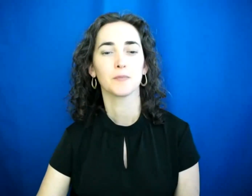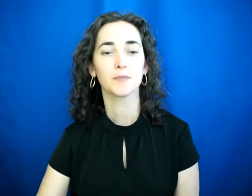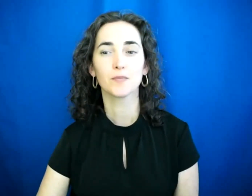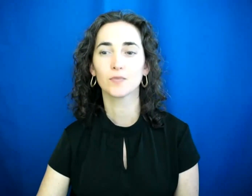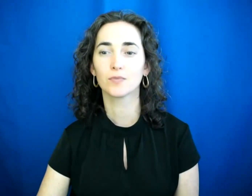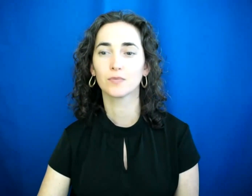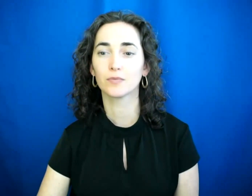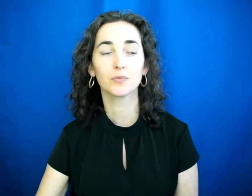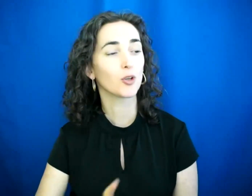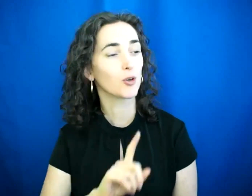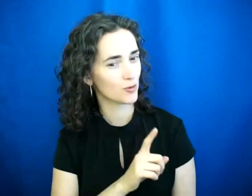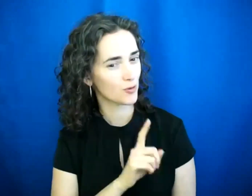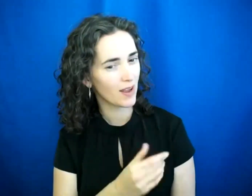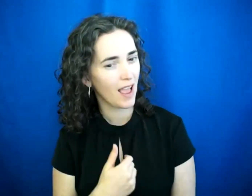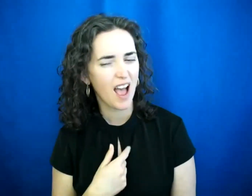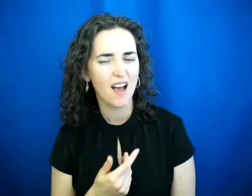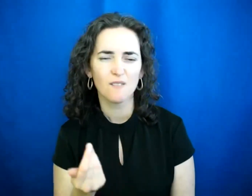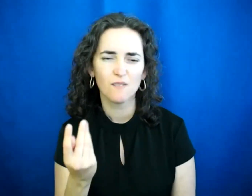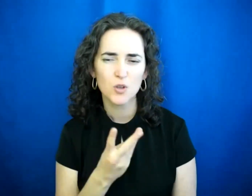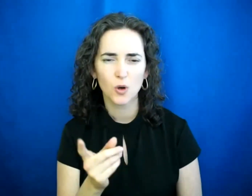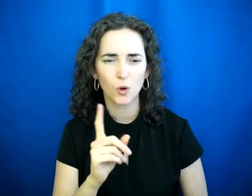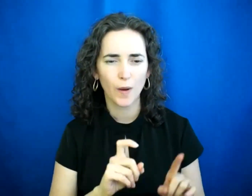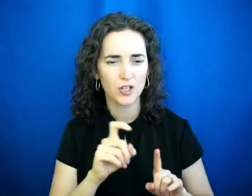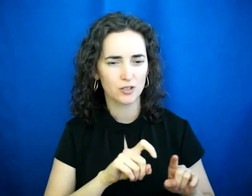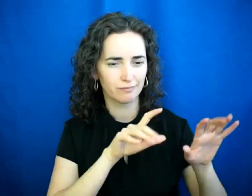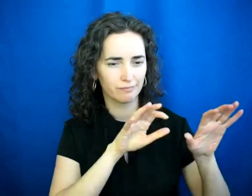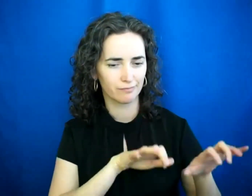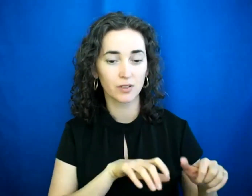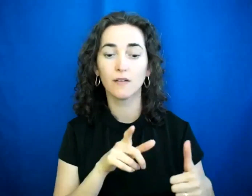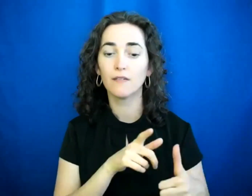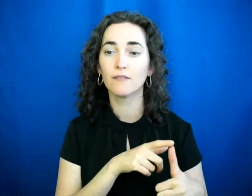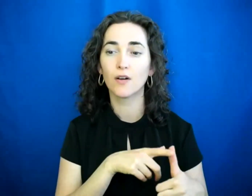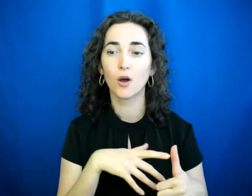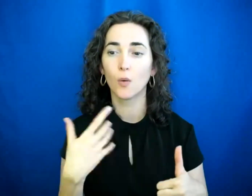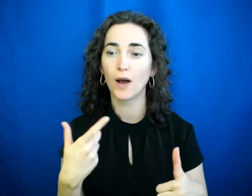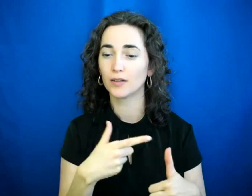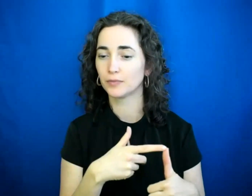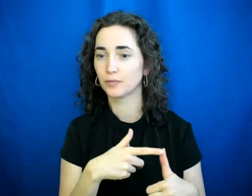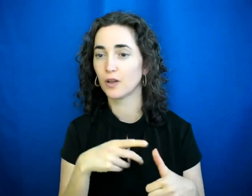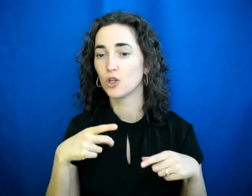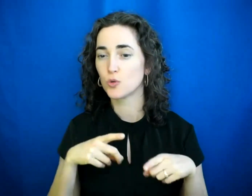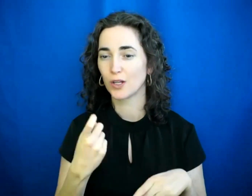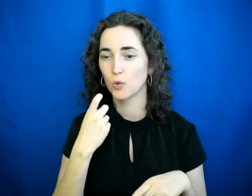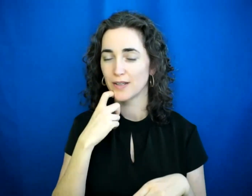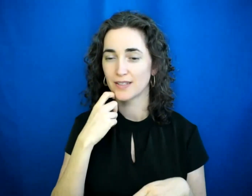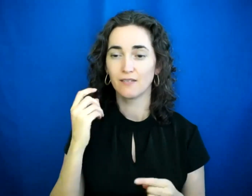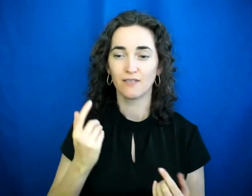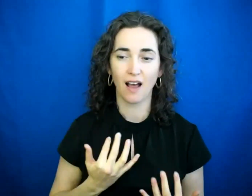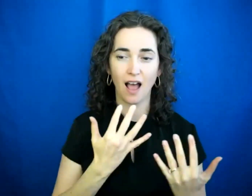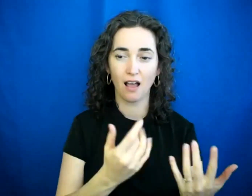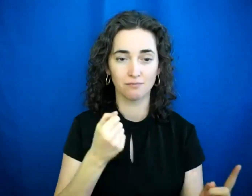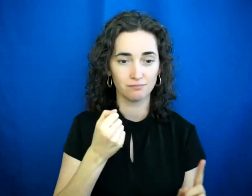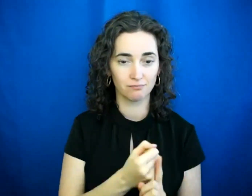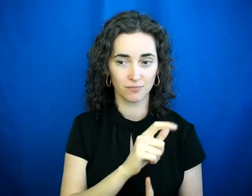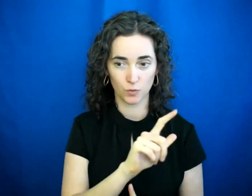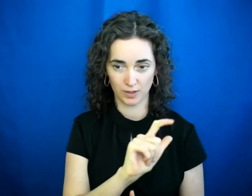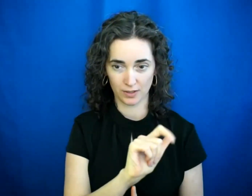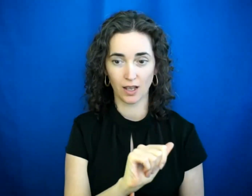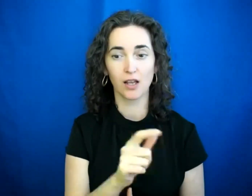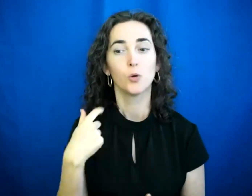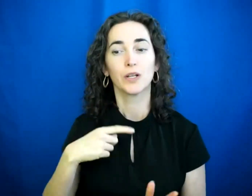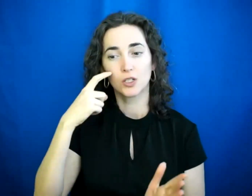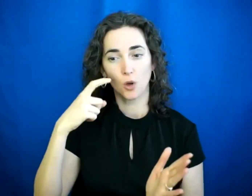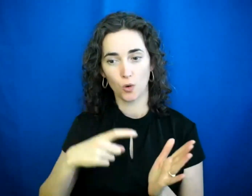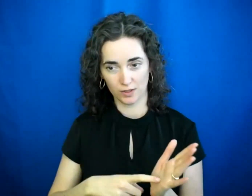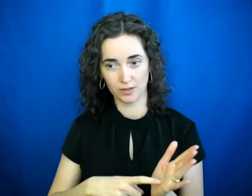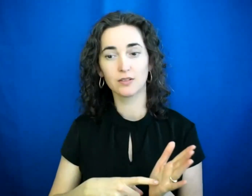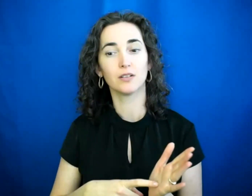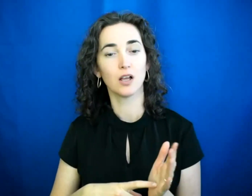Sure, so we do have a couple of questions in the chat. The first one is During the recent wildfire events in Louisiana, we noticed that the hospital and nursing home information being used in the tool was outdated.